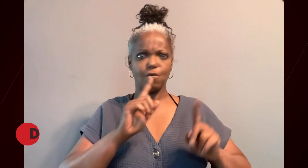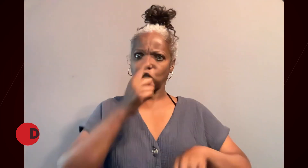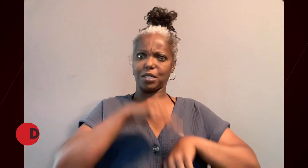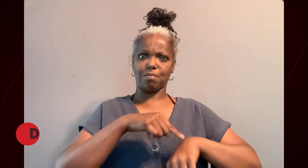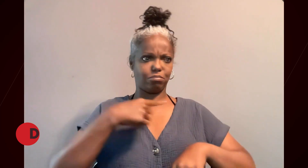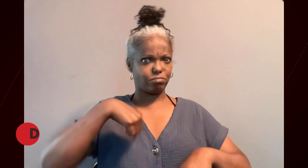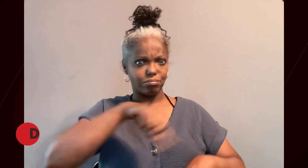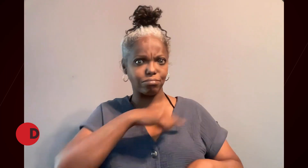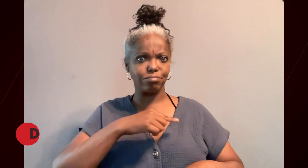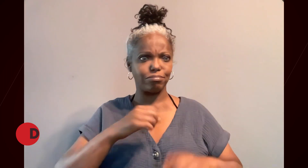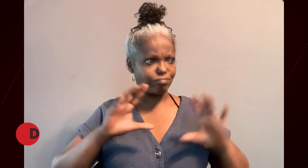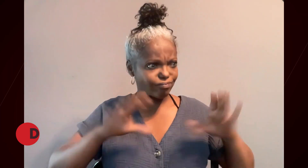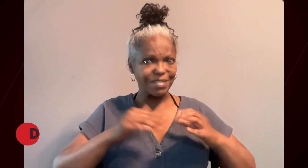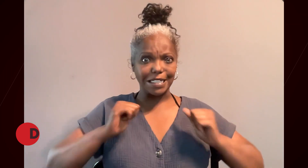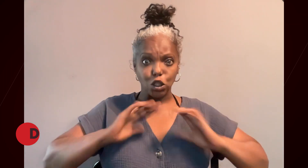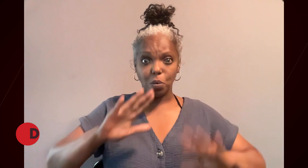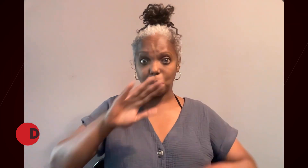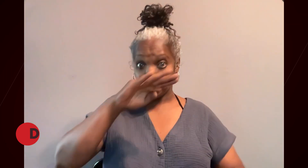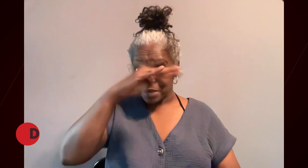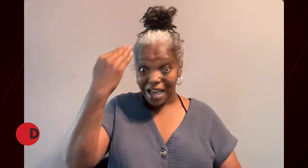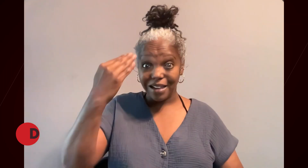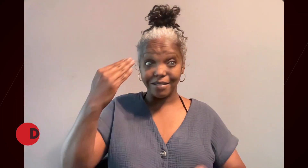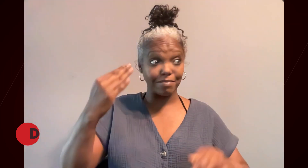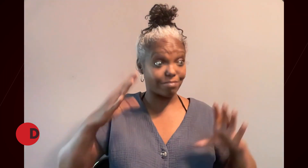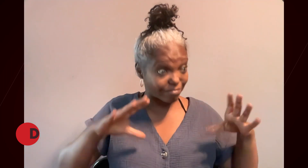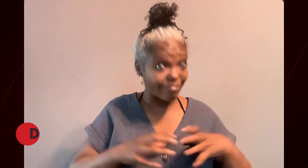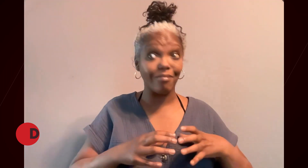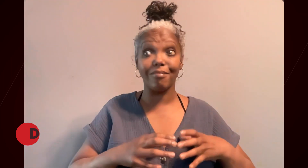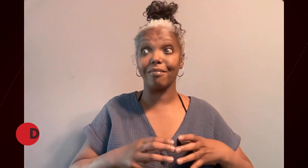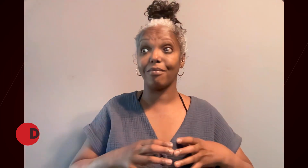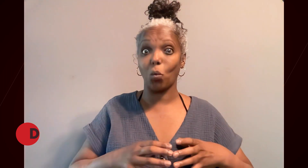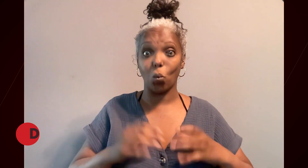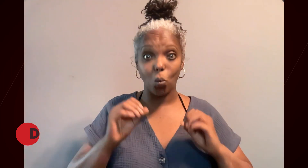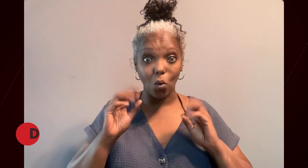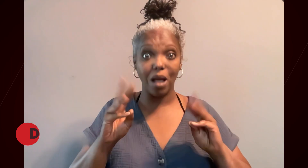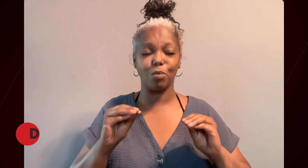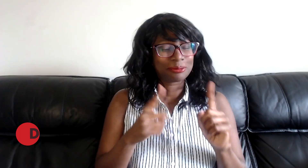This was the first time I got to work with all Black actors. Wow.